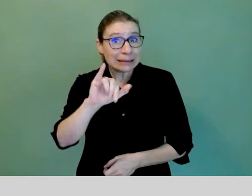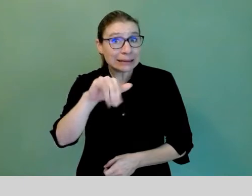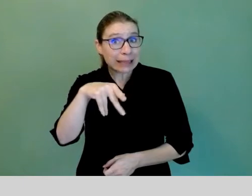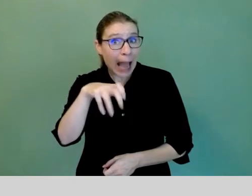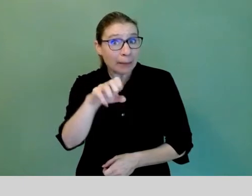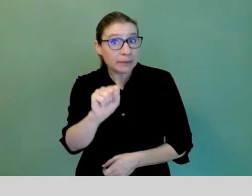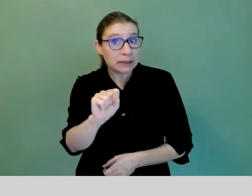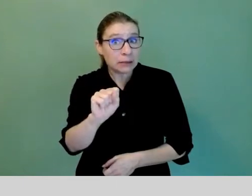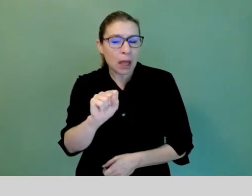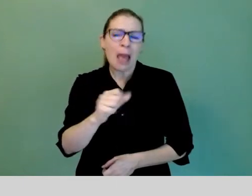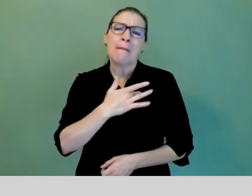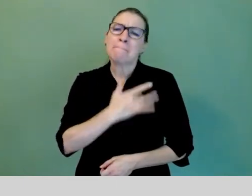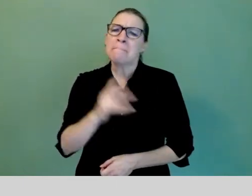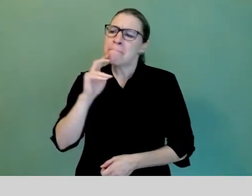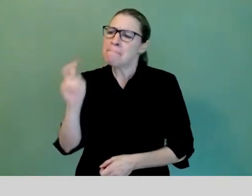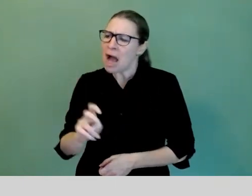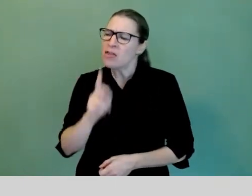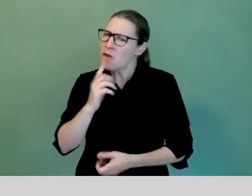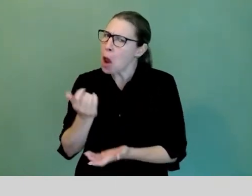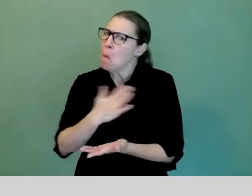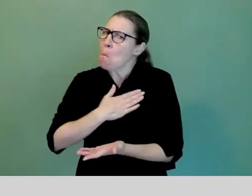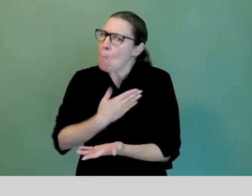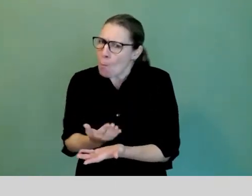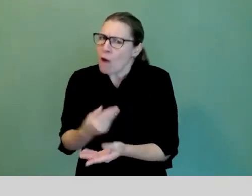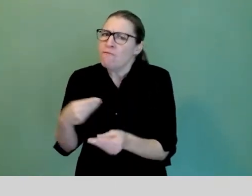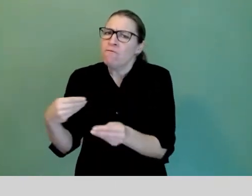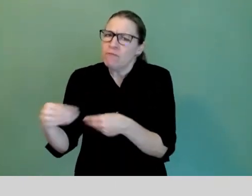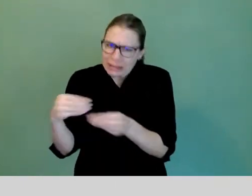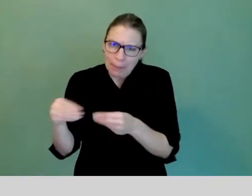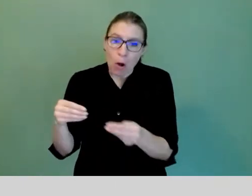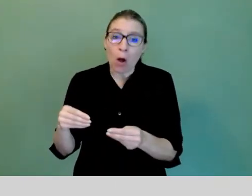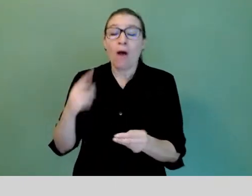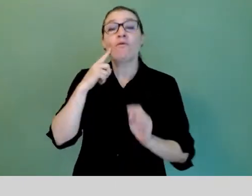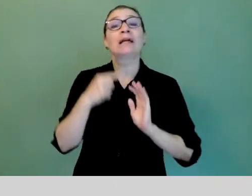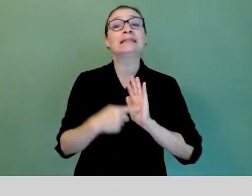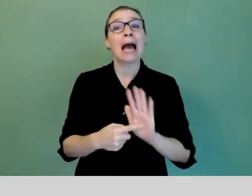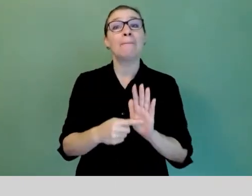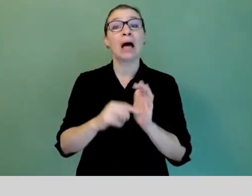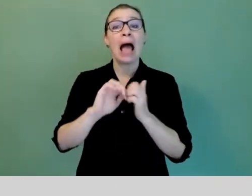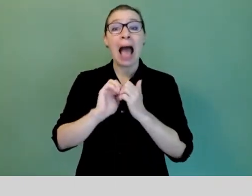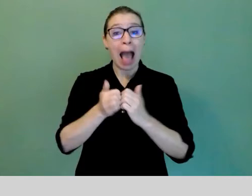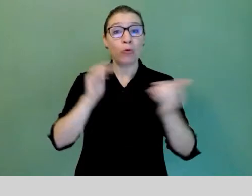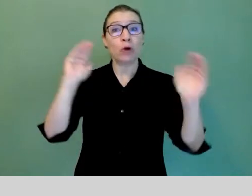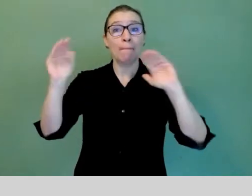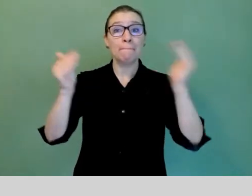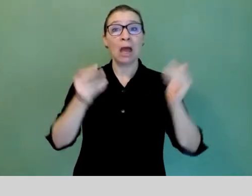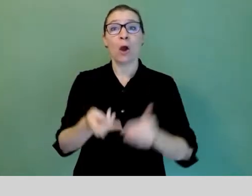with them generally. For example, here's how you compare two Boolean values.